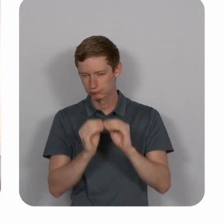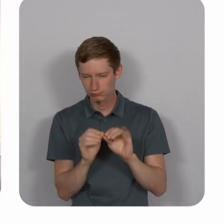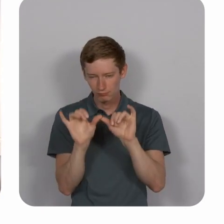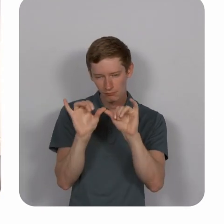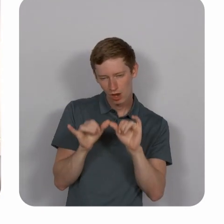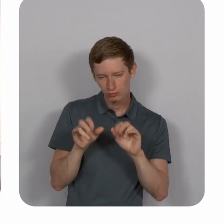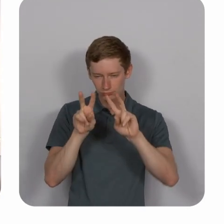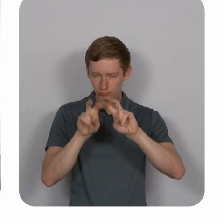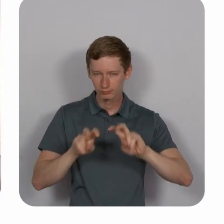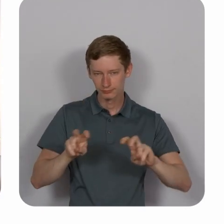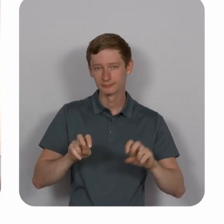Next.